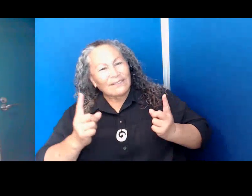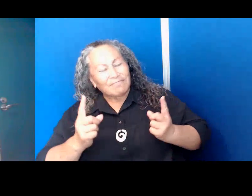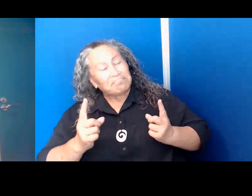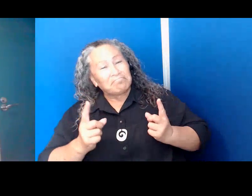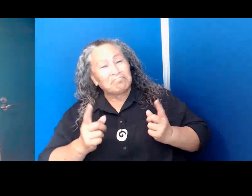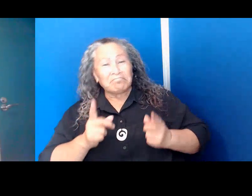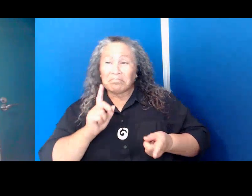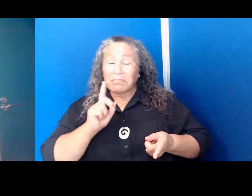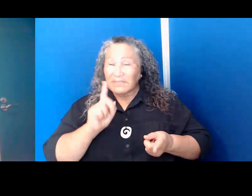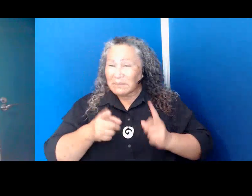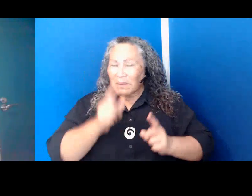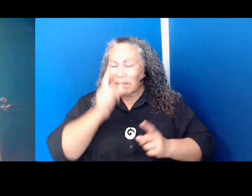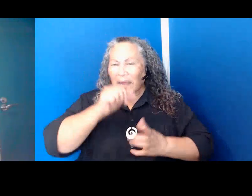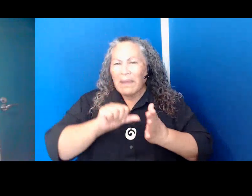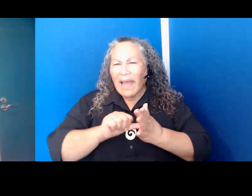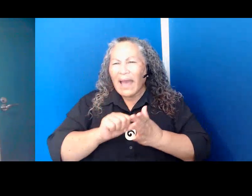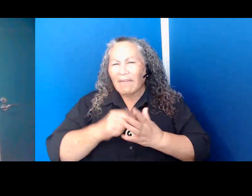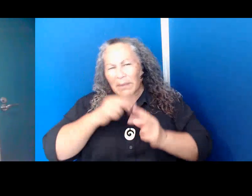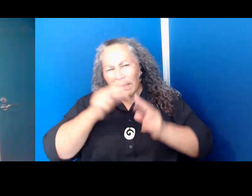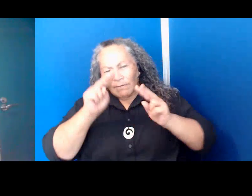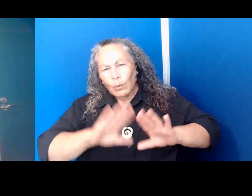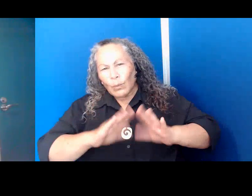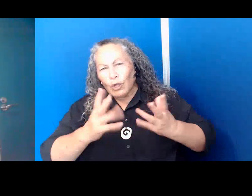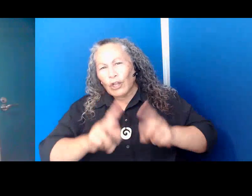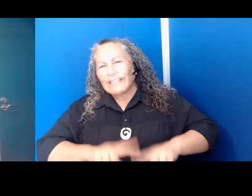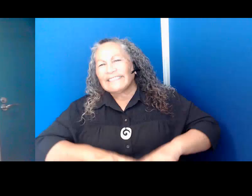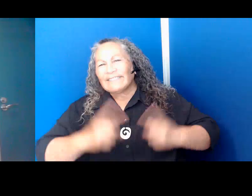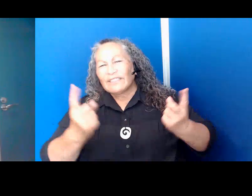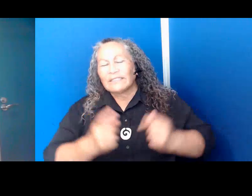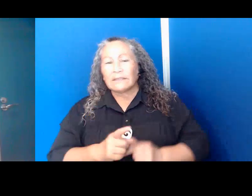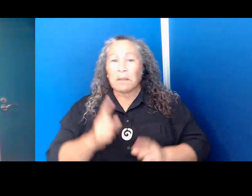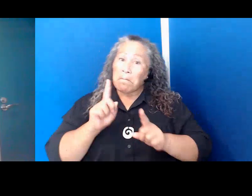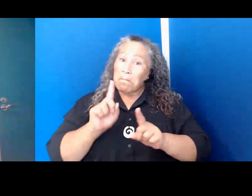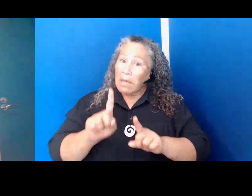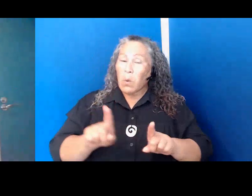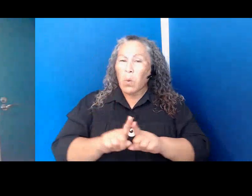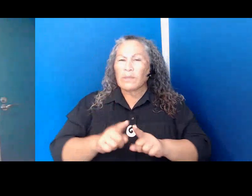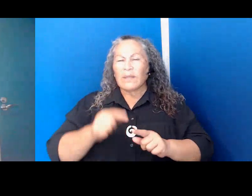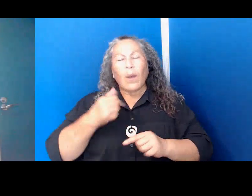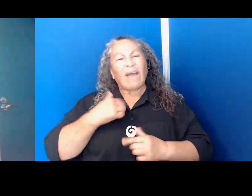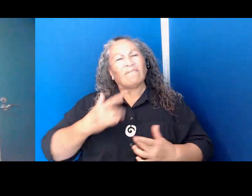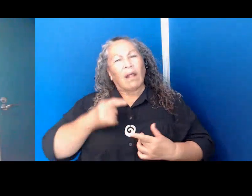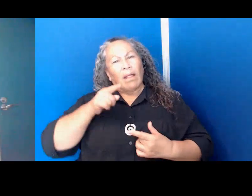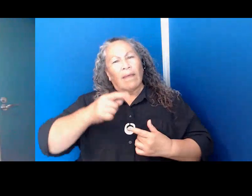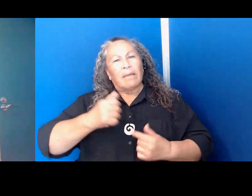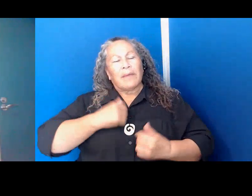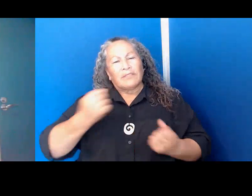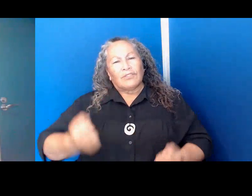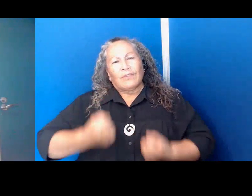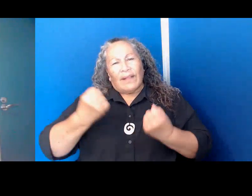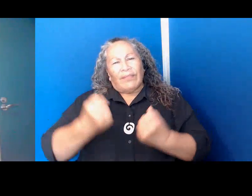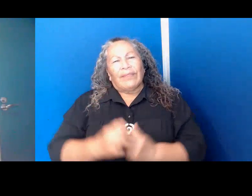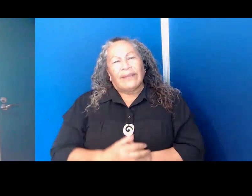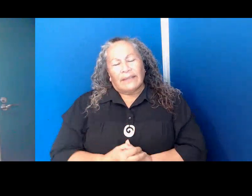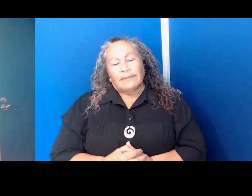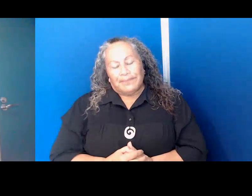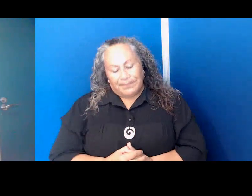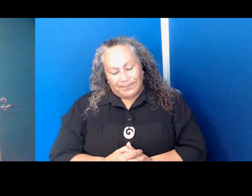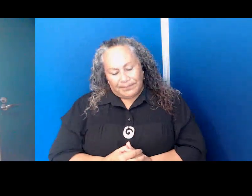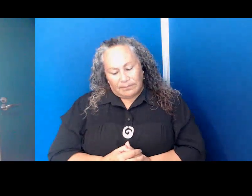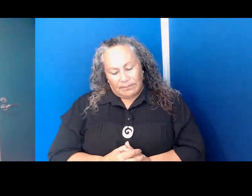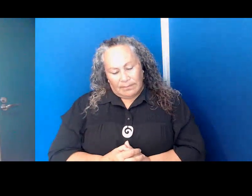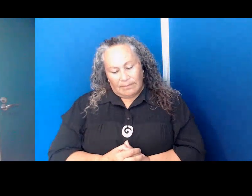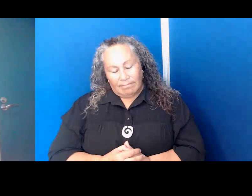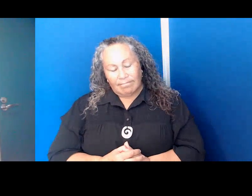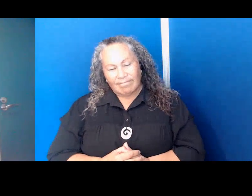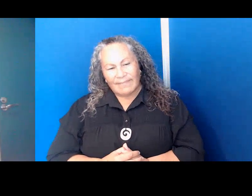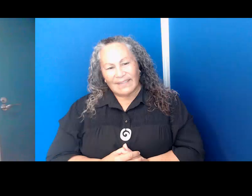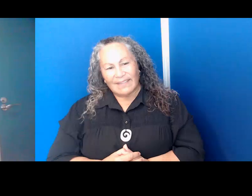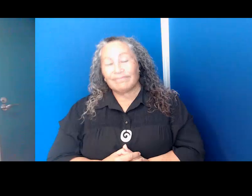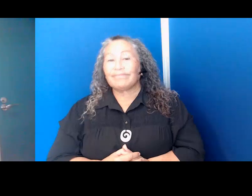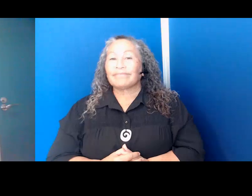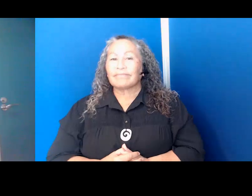be hard but I also see it as a strength.Then there's leadership. In my role as a